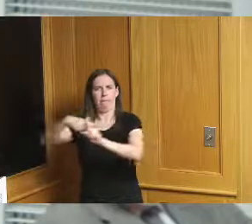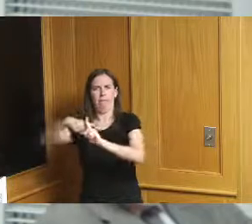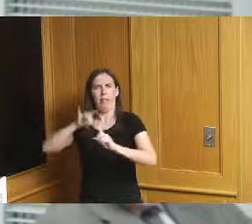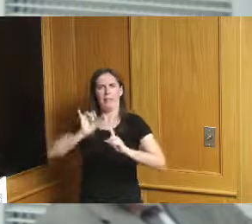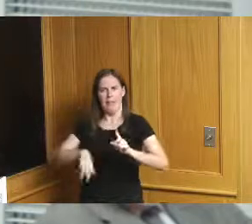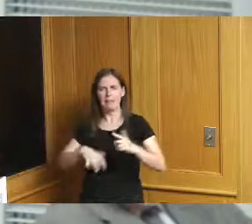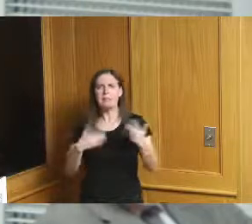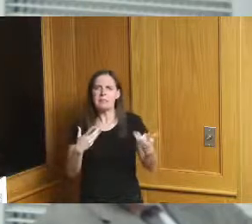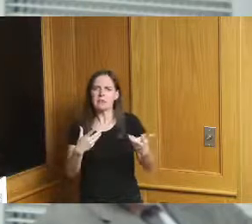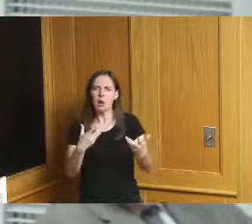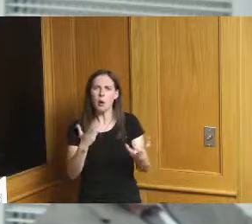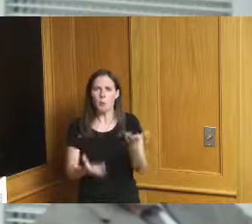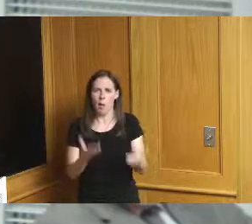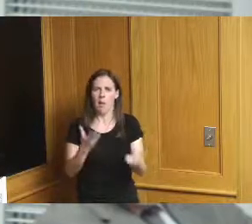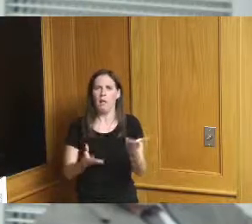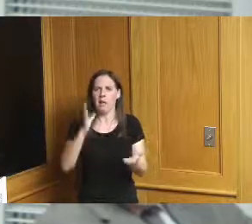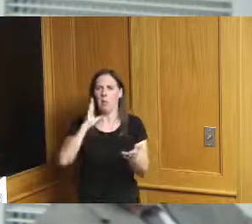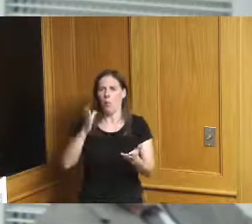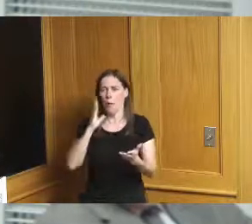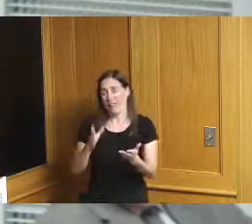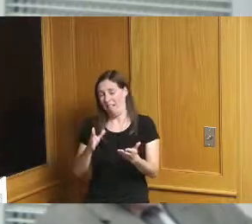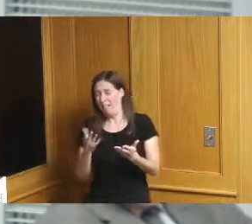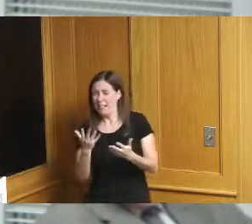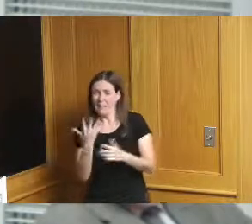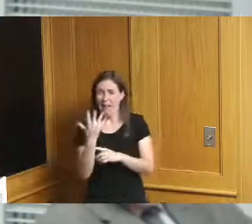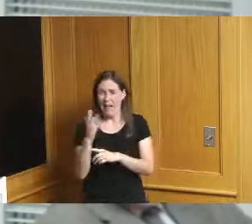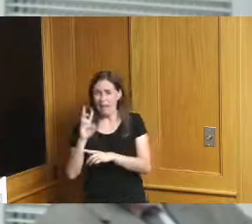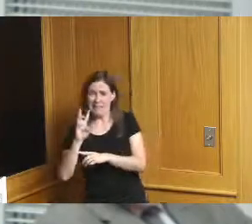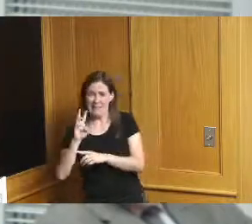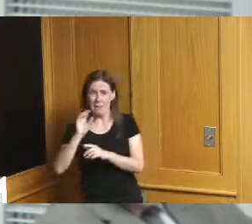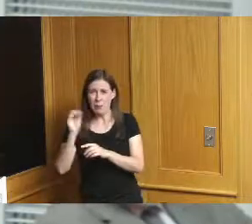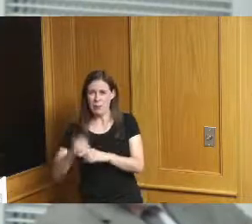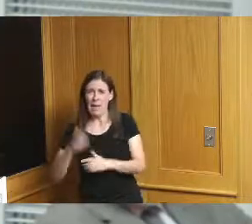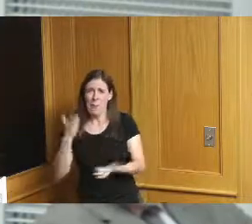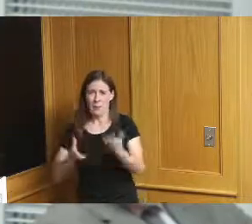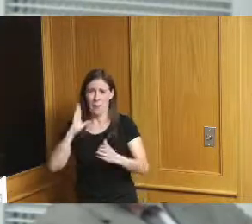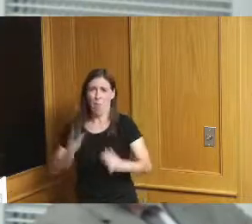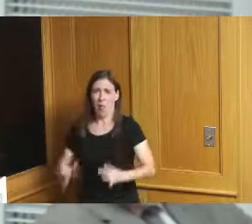going to get Covid with the vaccine we know that and that's way more effective than any flu shot